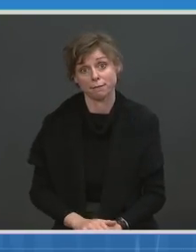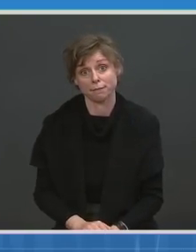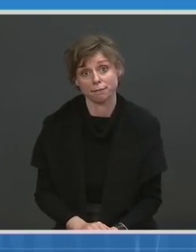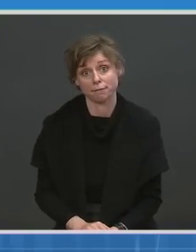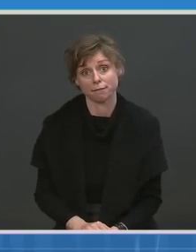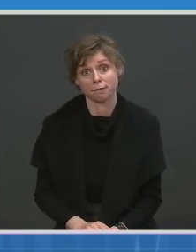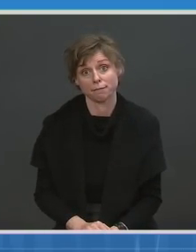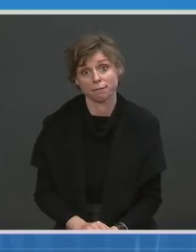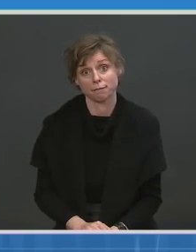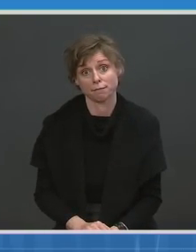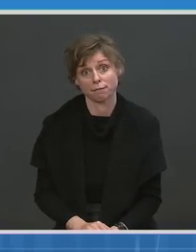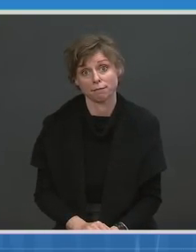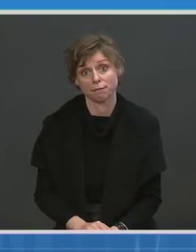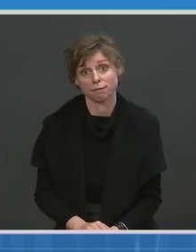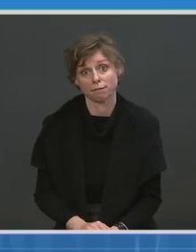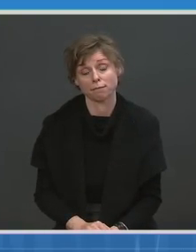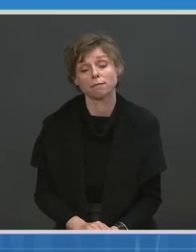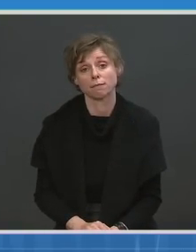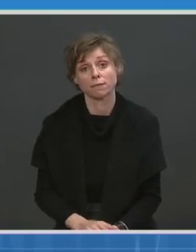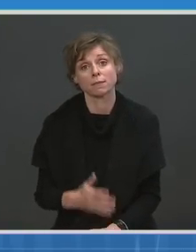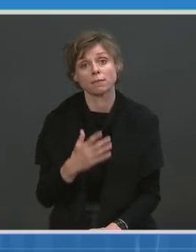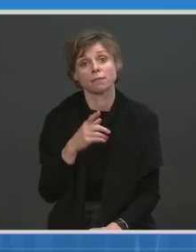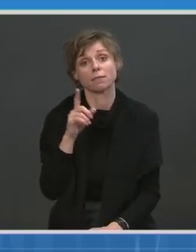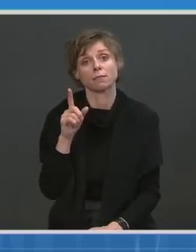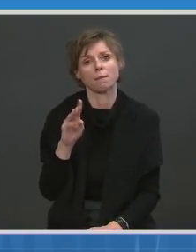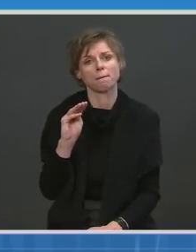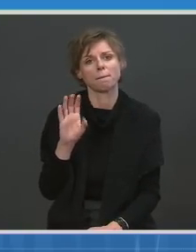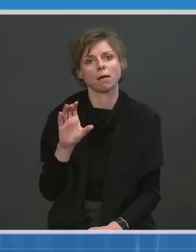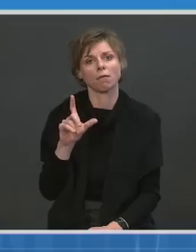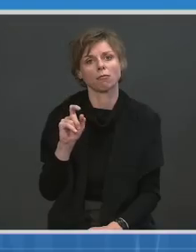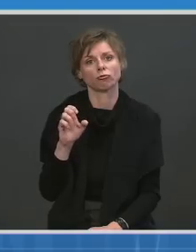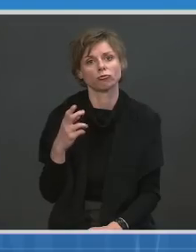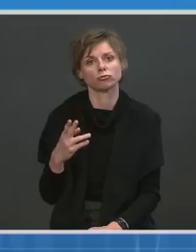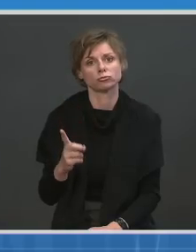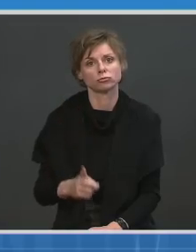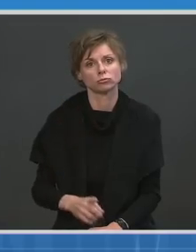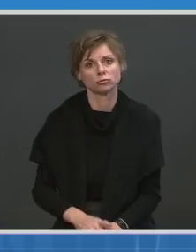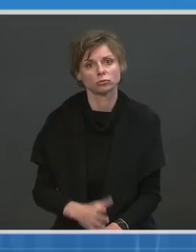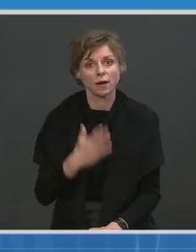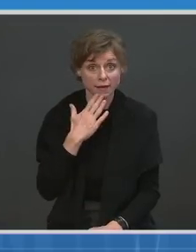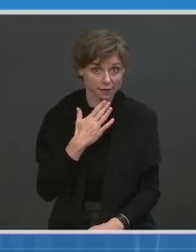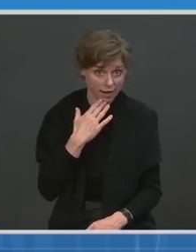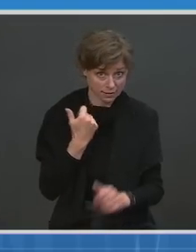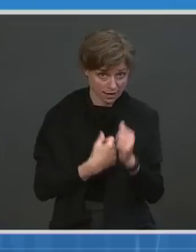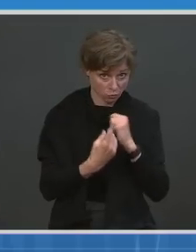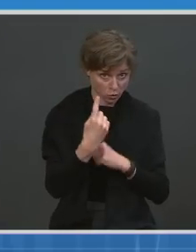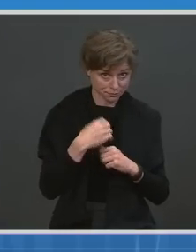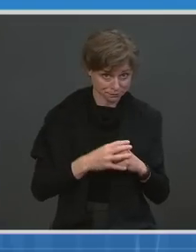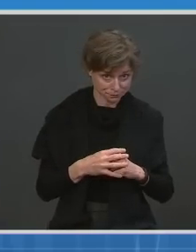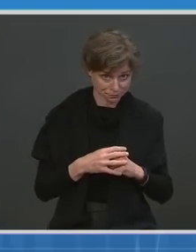Moderator: Next we'll going to Michael Wilner at McClatchy. The Press: Thanks, everyone, for doing this. I'd like to ask about these